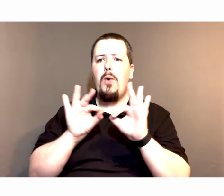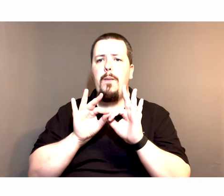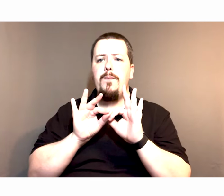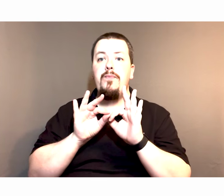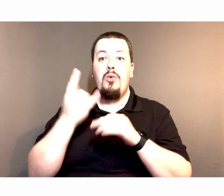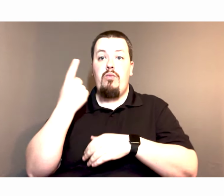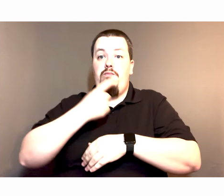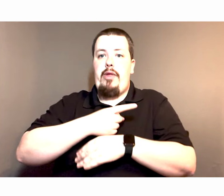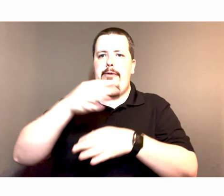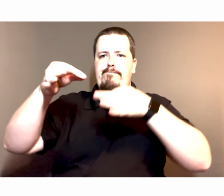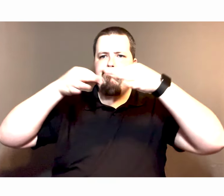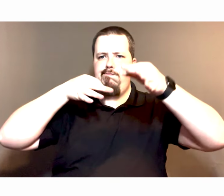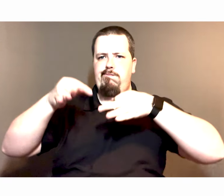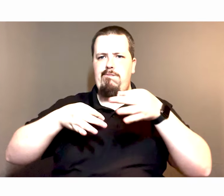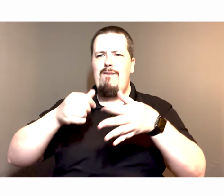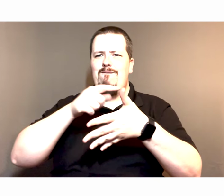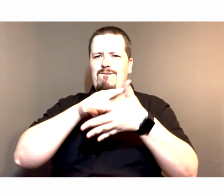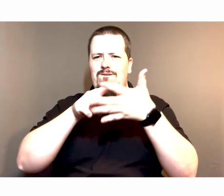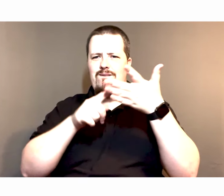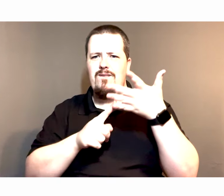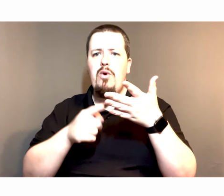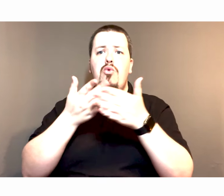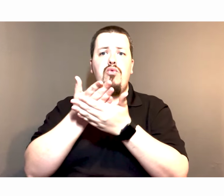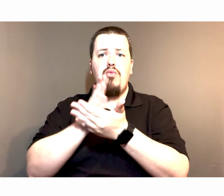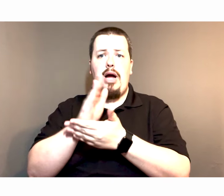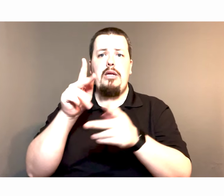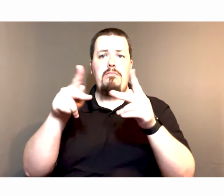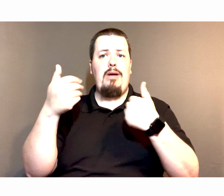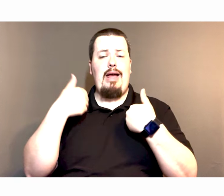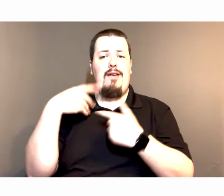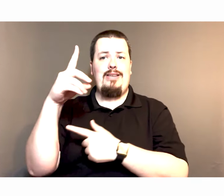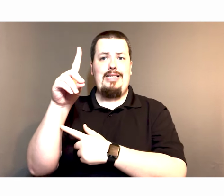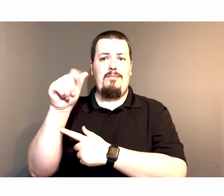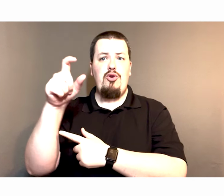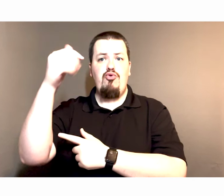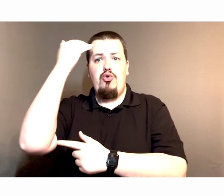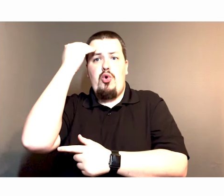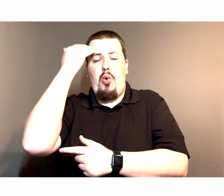So today, I’m going to run through just a few very important rights that voters with a disability should know.